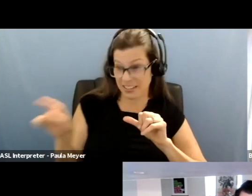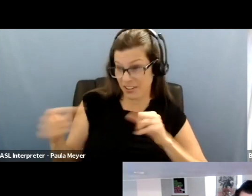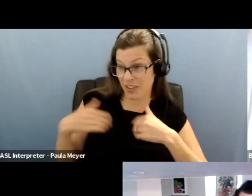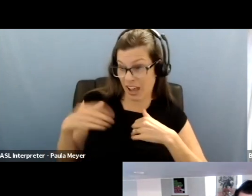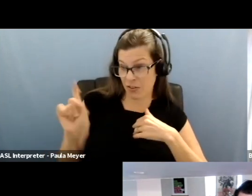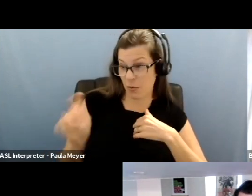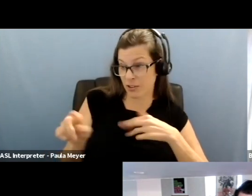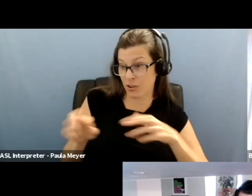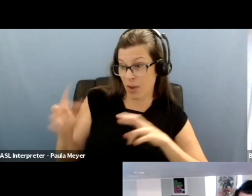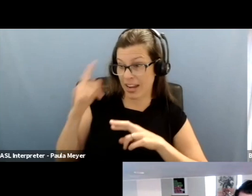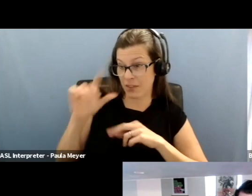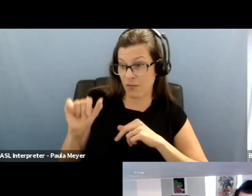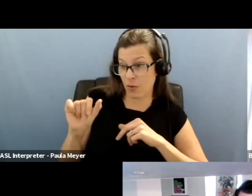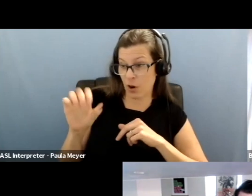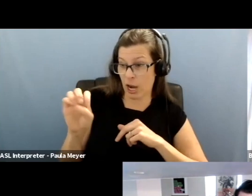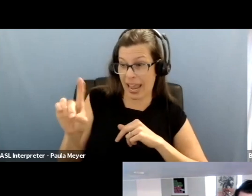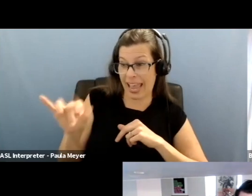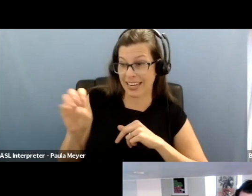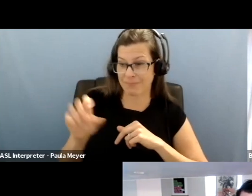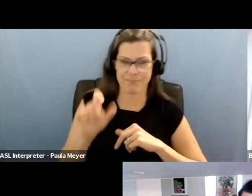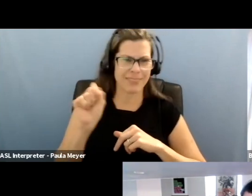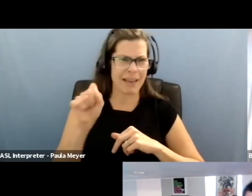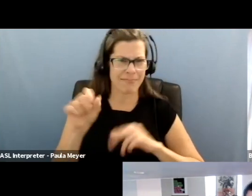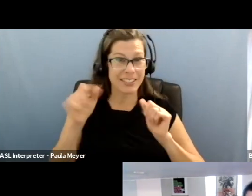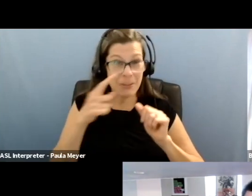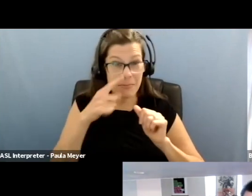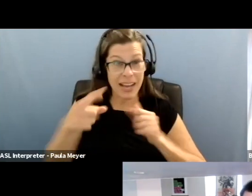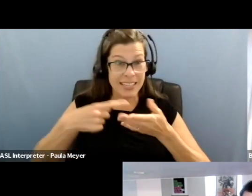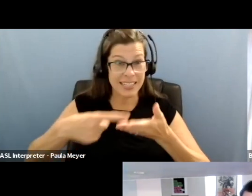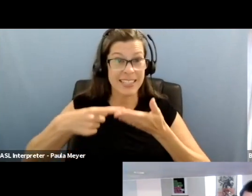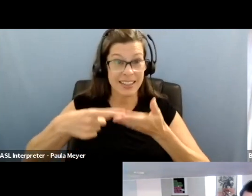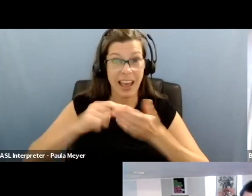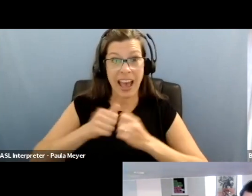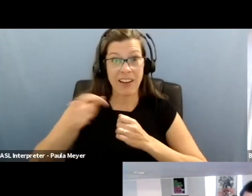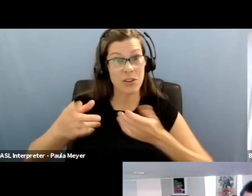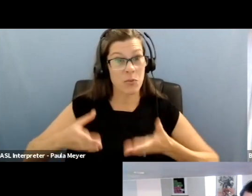[Andy] For sure. Could you discuss how you would recommend setting up CART captioning